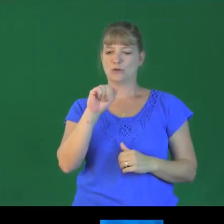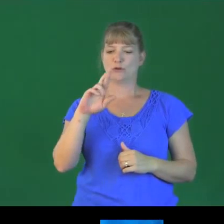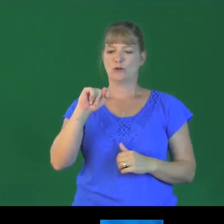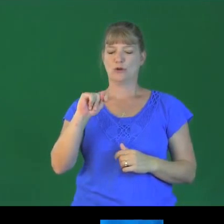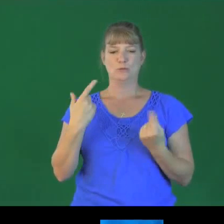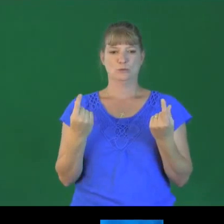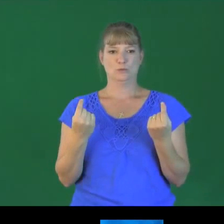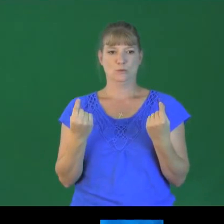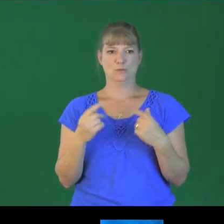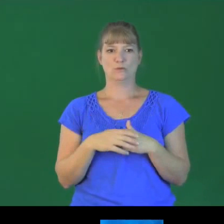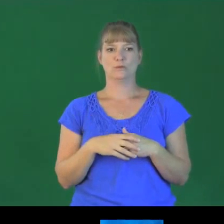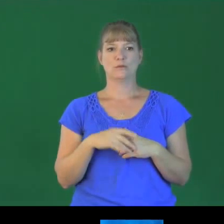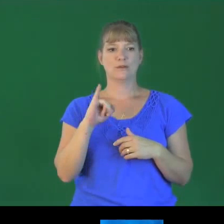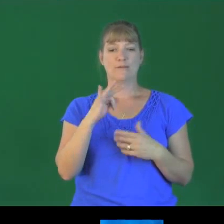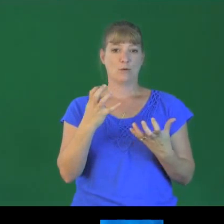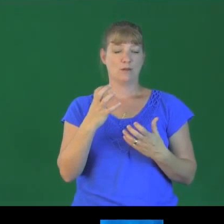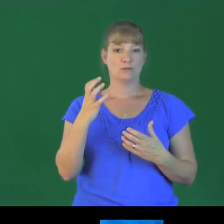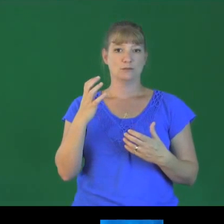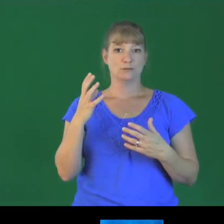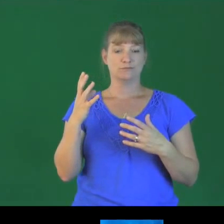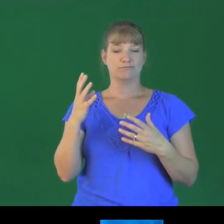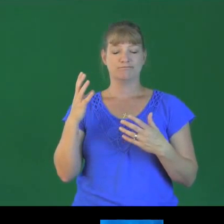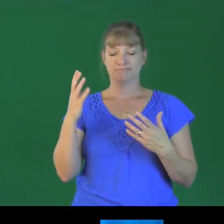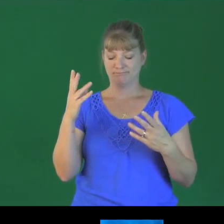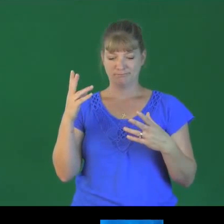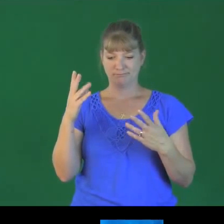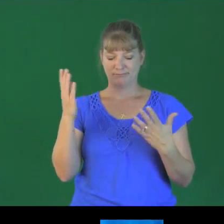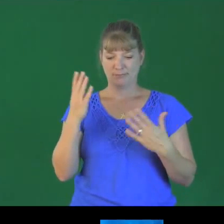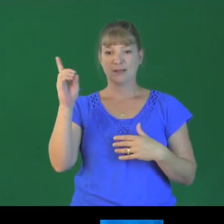if you want to download the PowerPoint